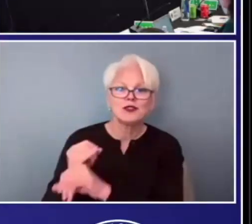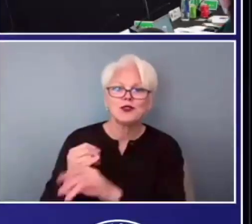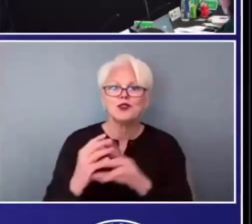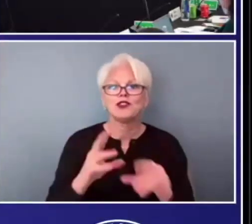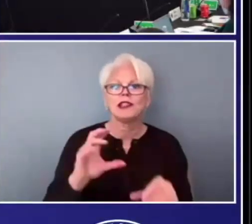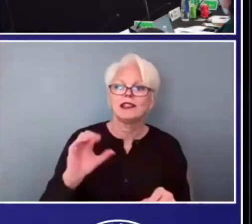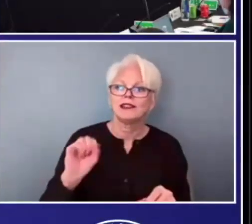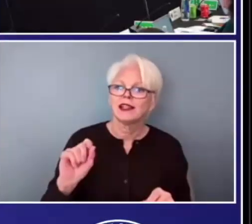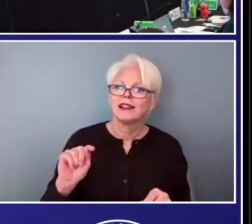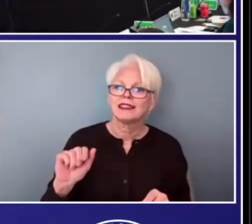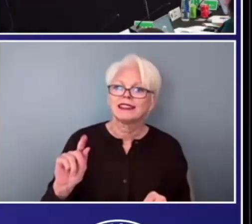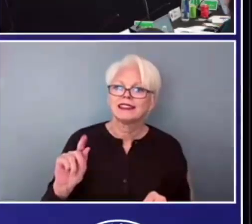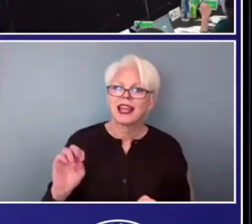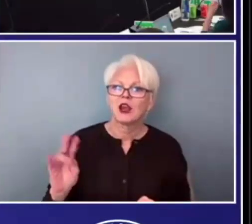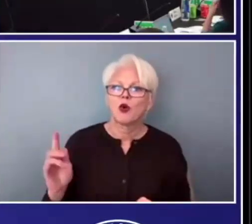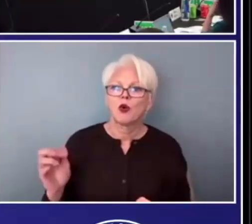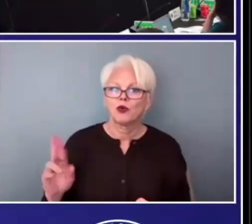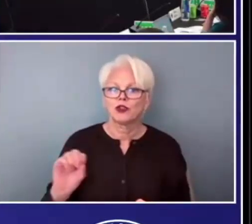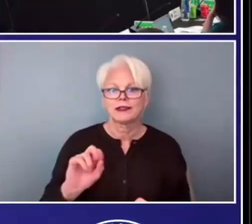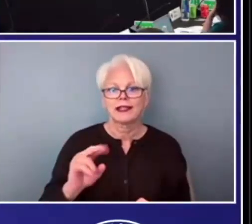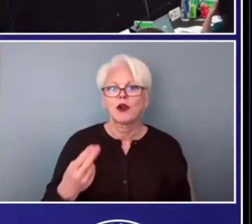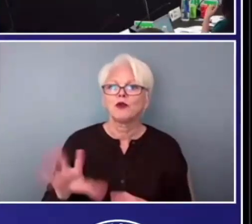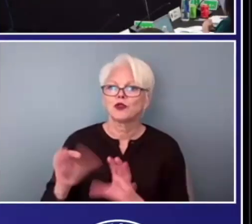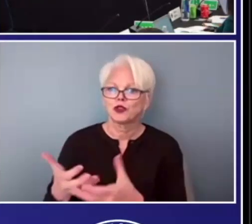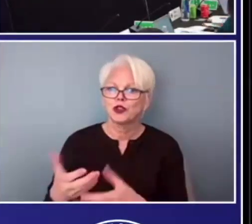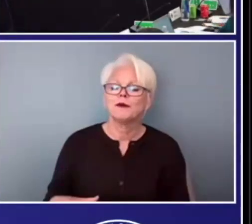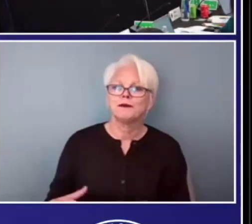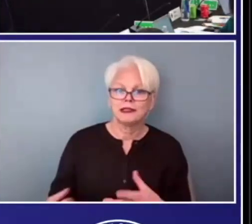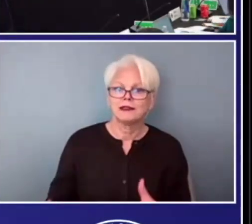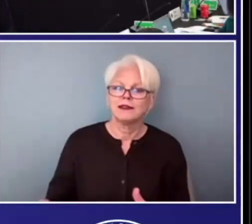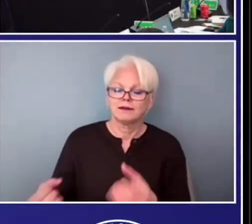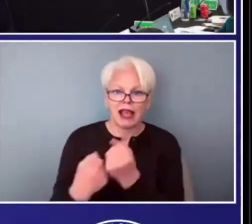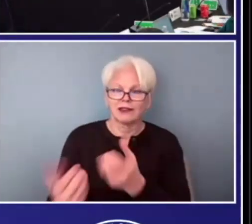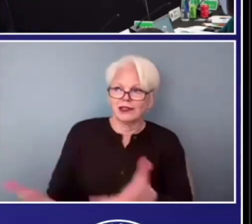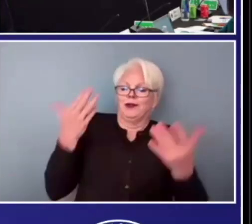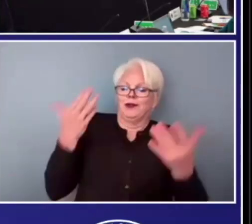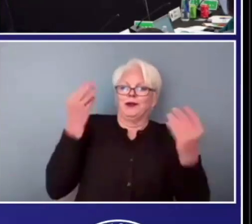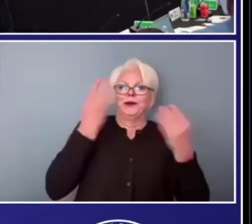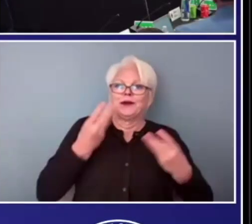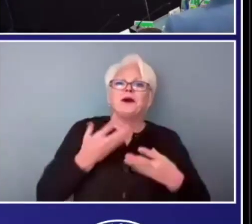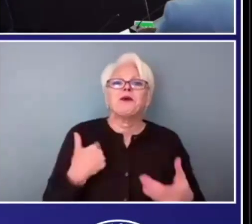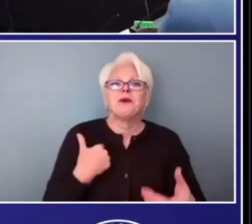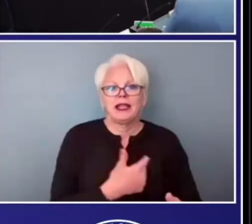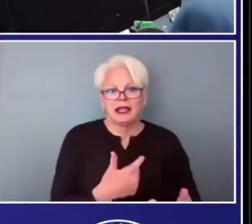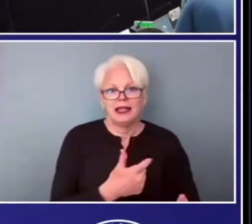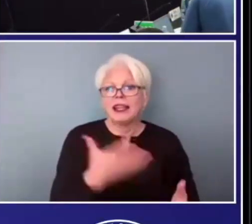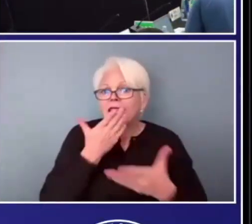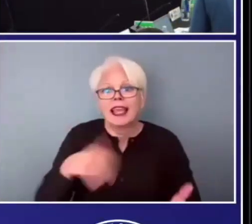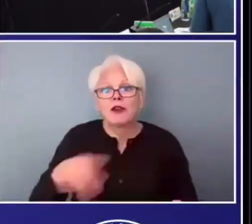and we thank you all for your feedback. We have had, you know, folks asking for the higher loan limits